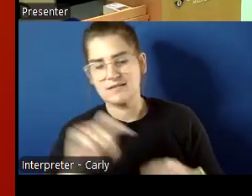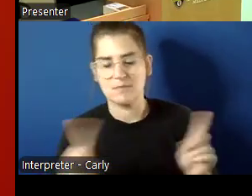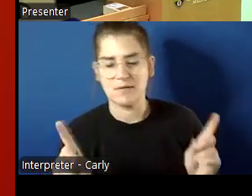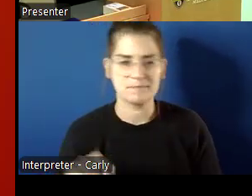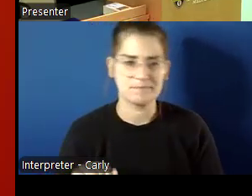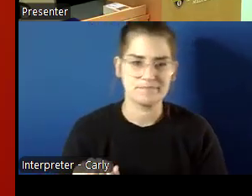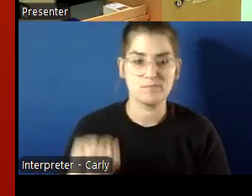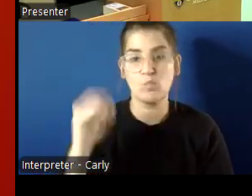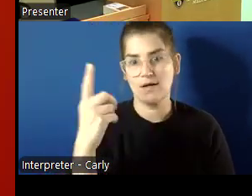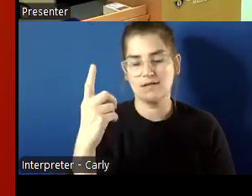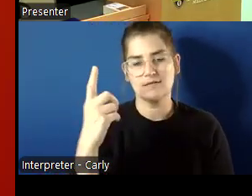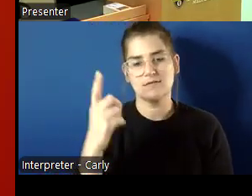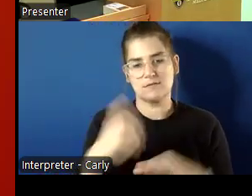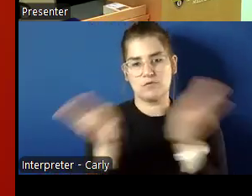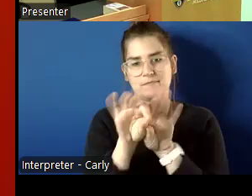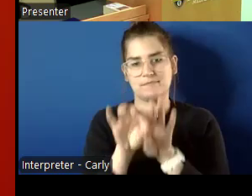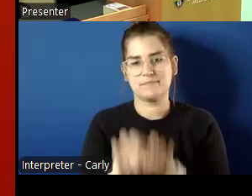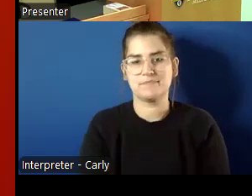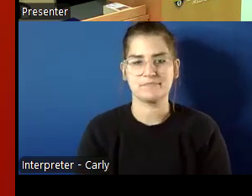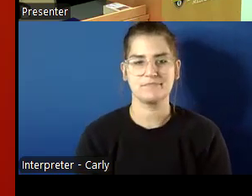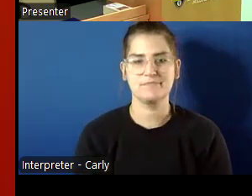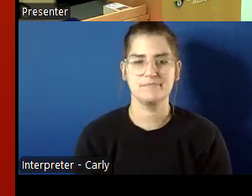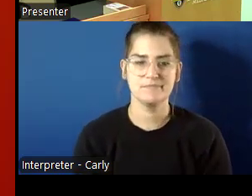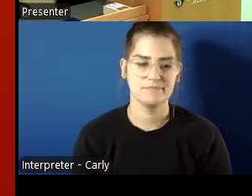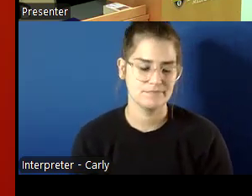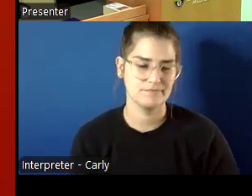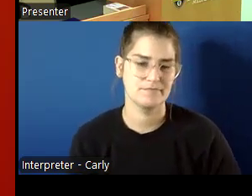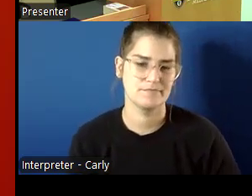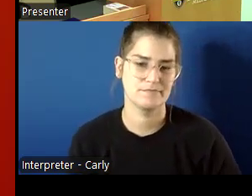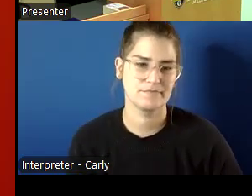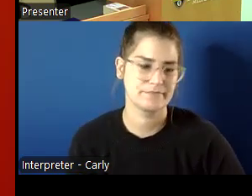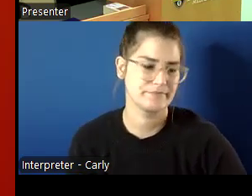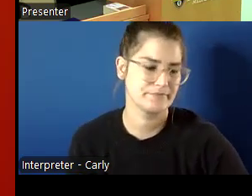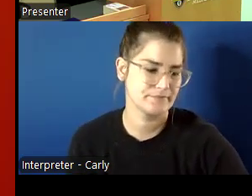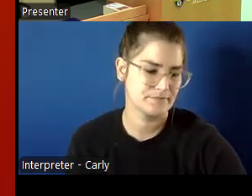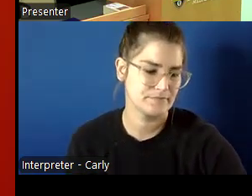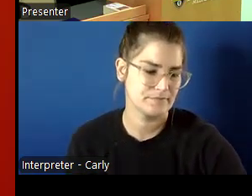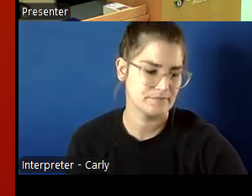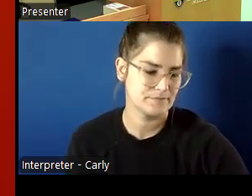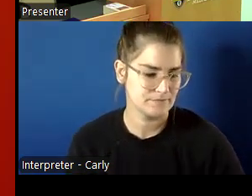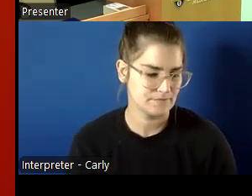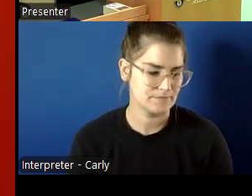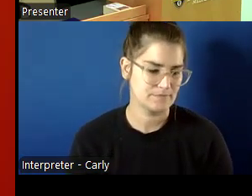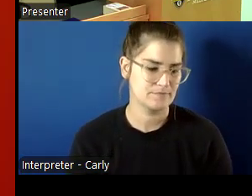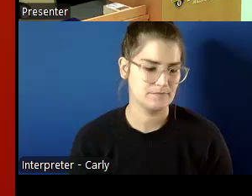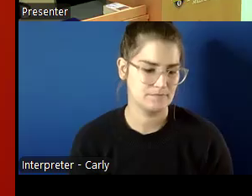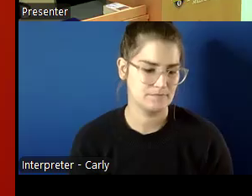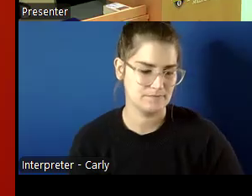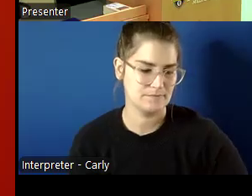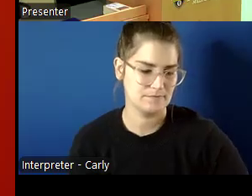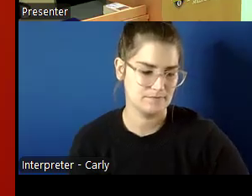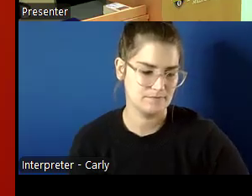was one that I think is really important because just as you were weren't aware of the importance